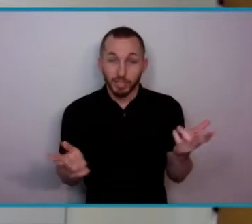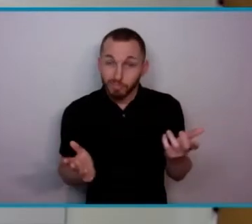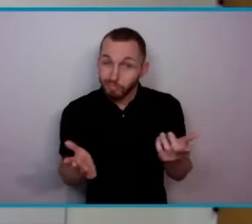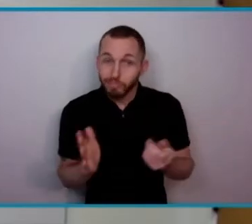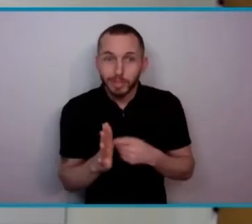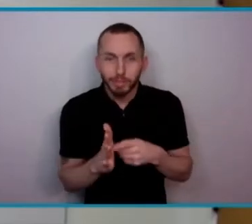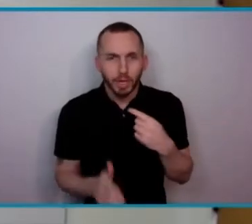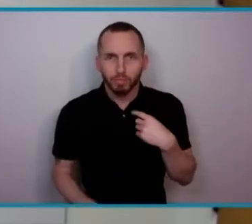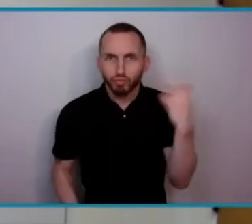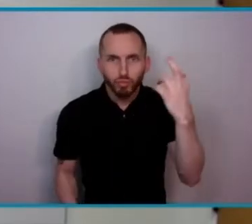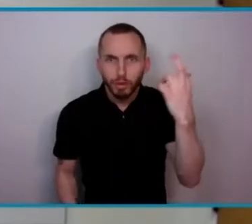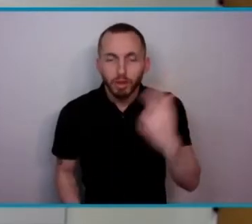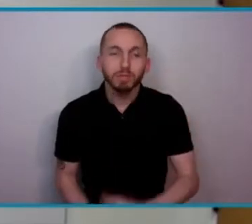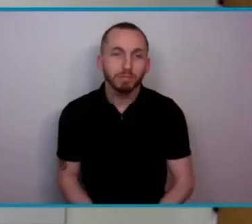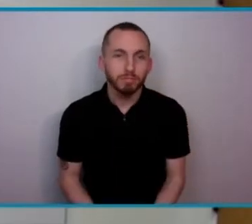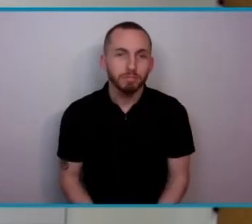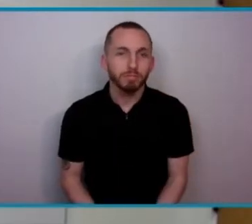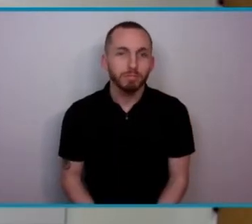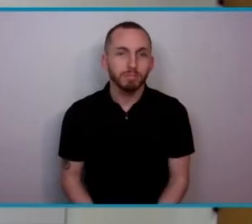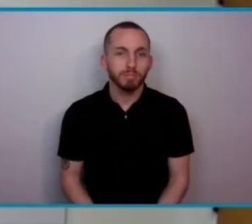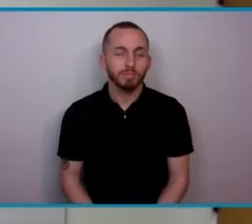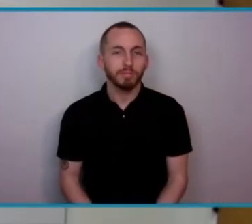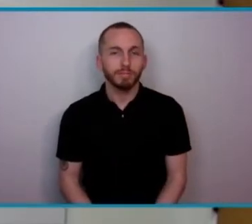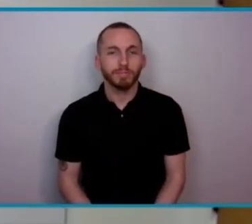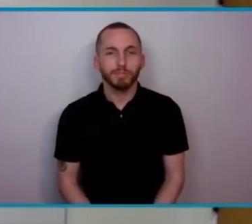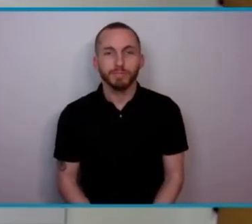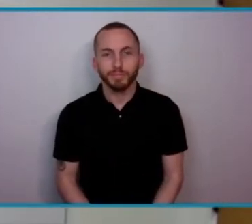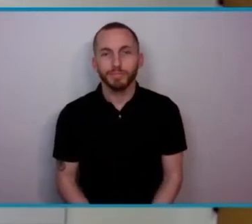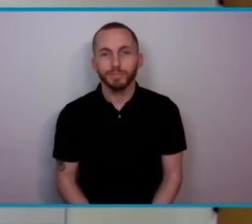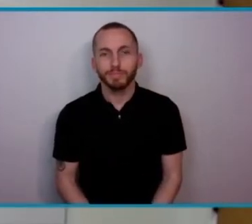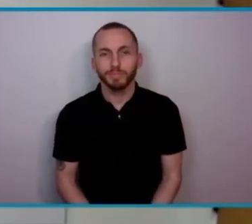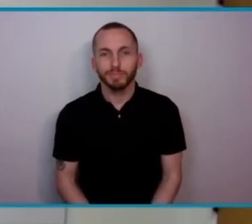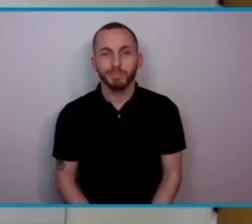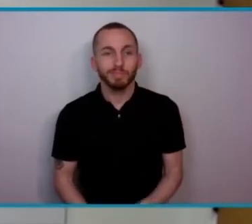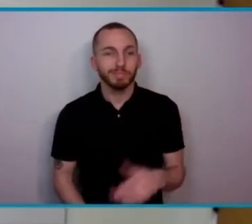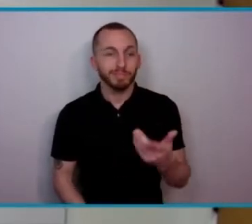So the willingness of the National Endowment for the Arts and Henry M. Jackson Foundation